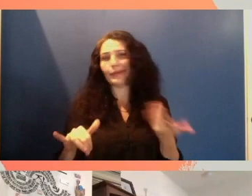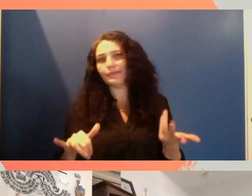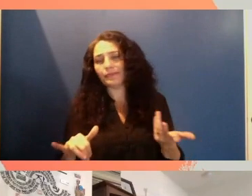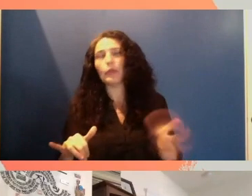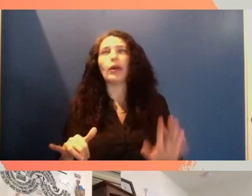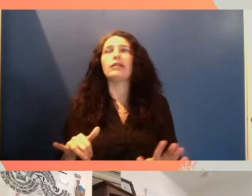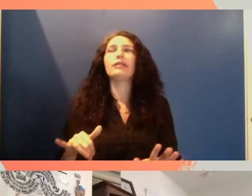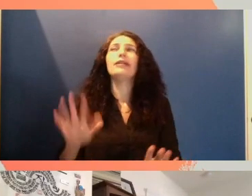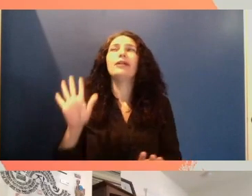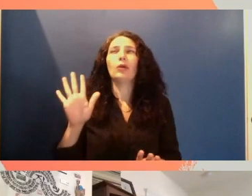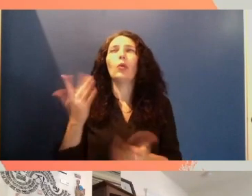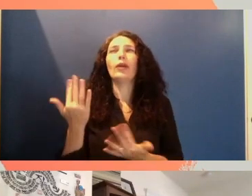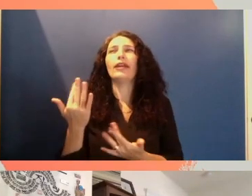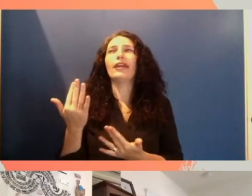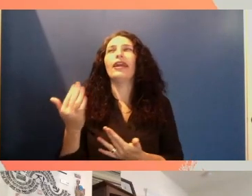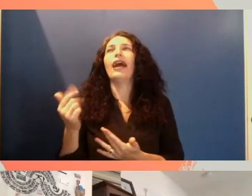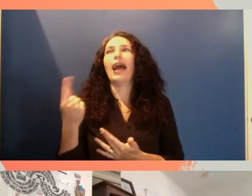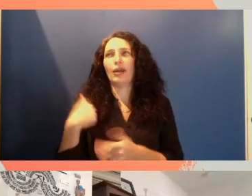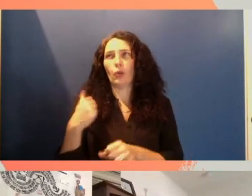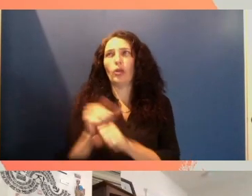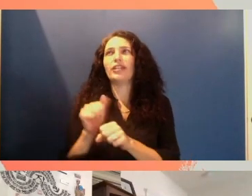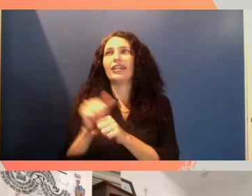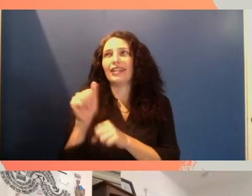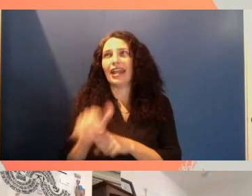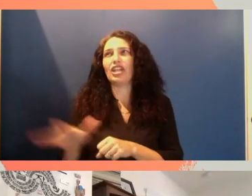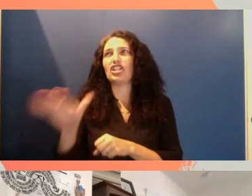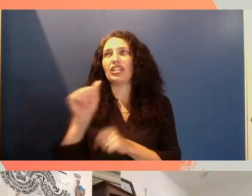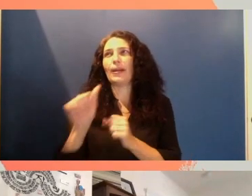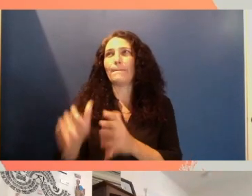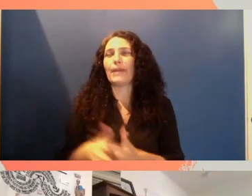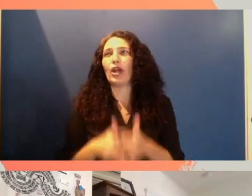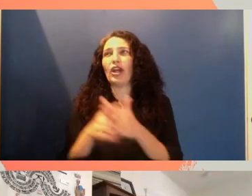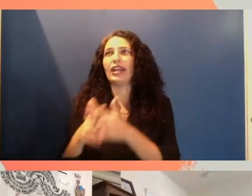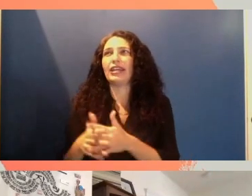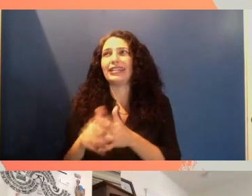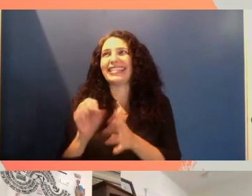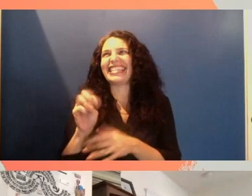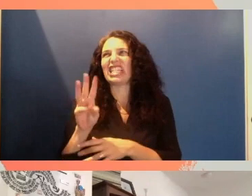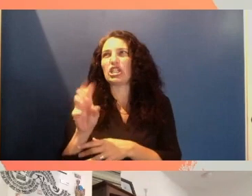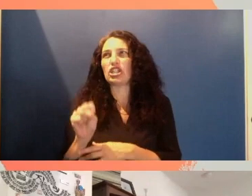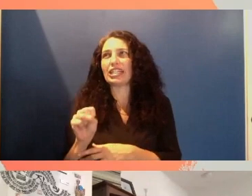I worked on the Asian American series this year and we had a similar experience, but that's the way that I wanna work.